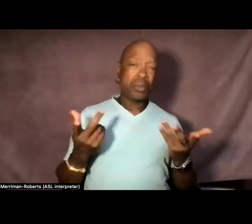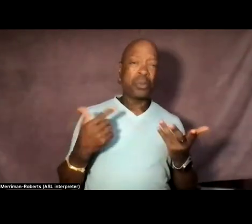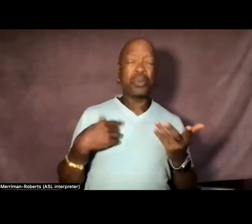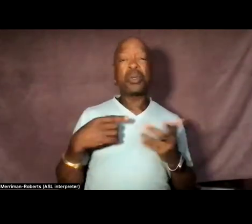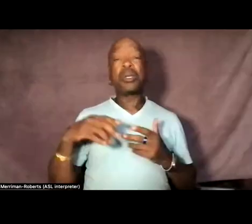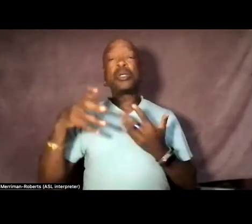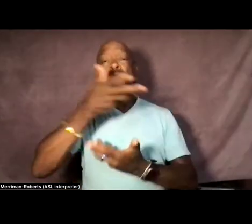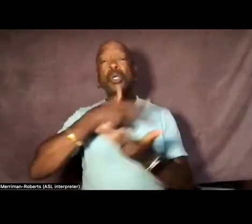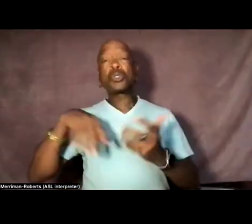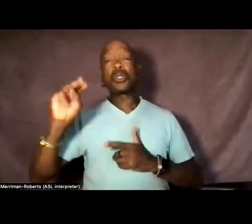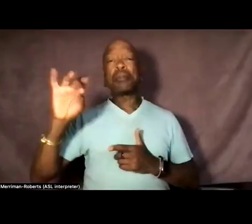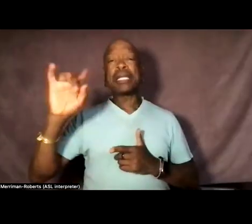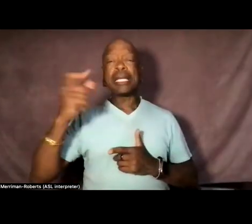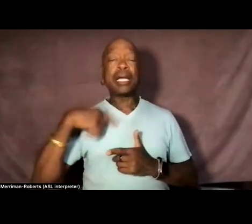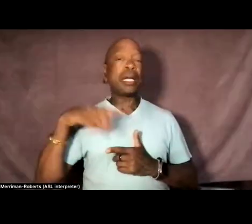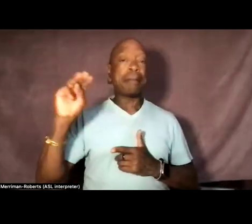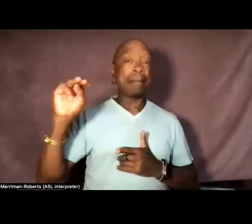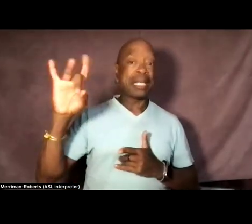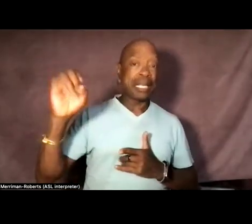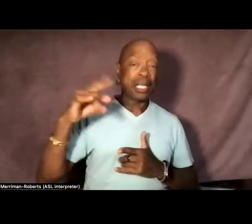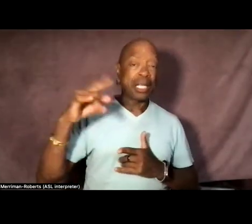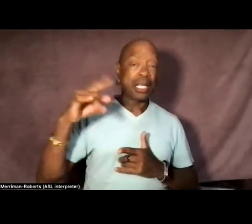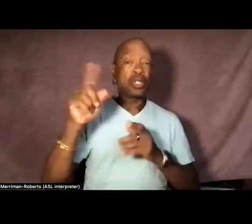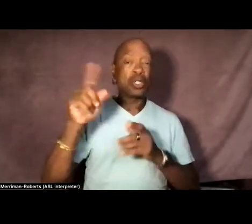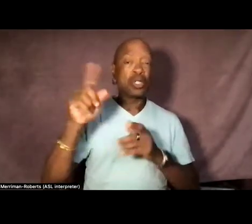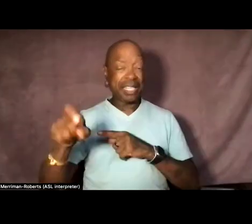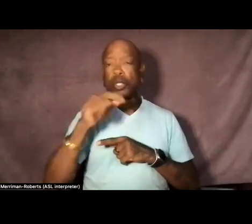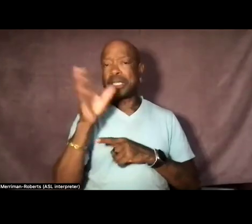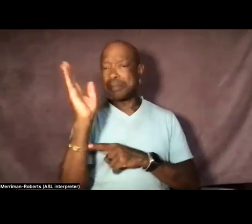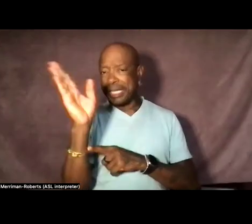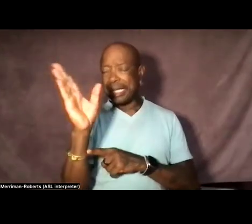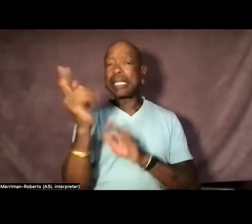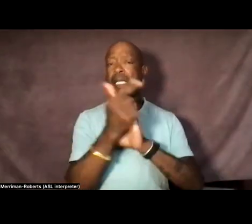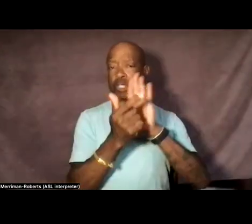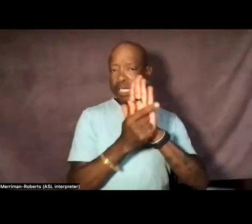journalists and media training for them if needed who is speaking at legislative hearings and so on